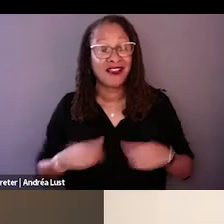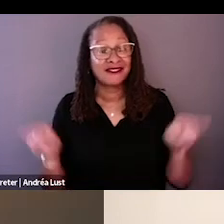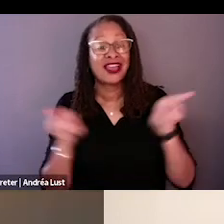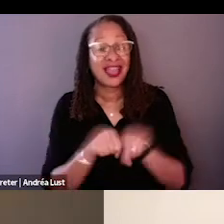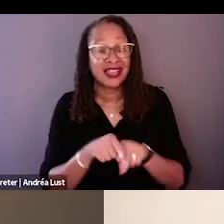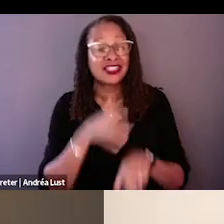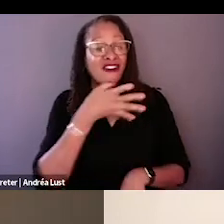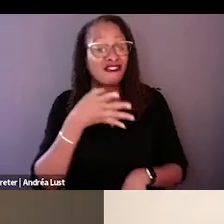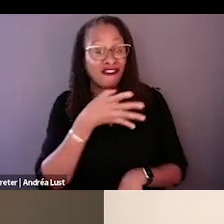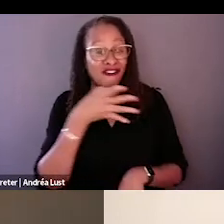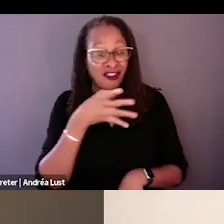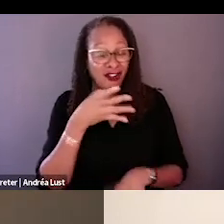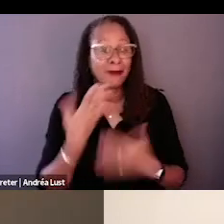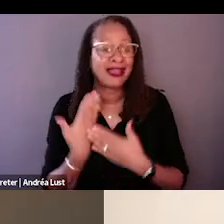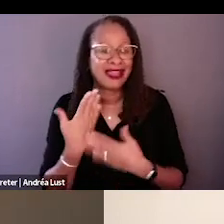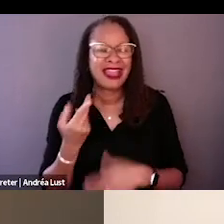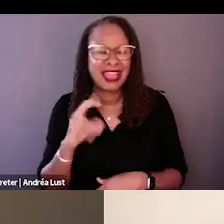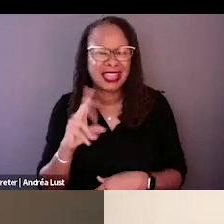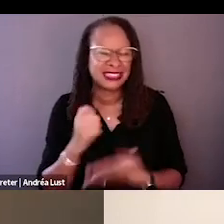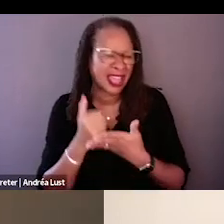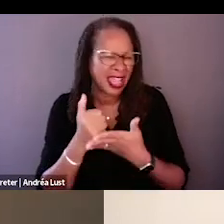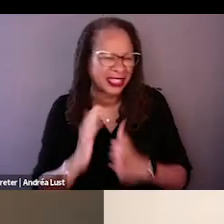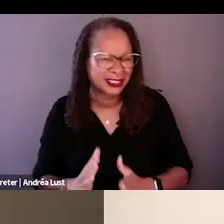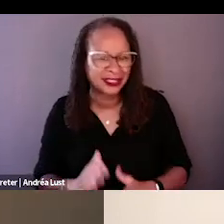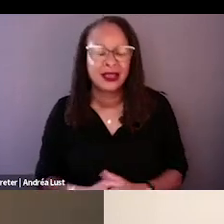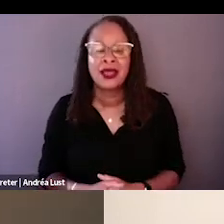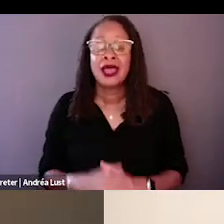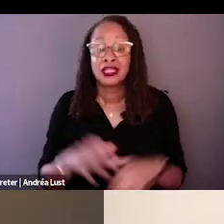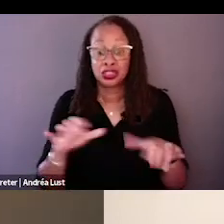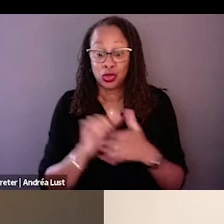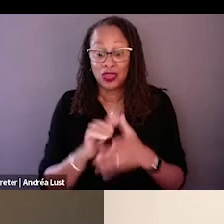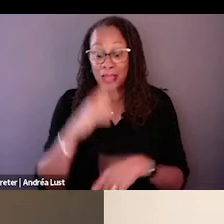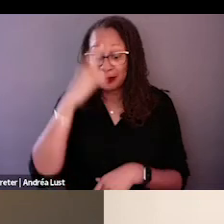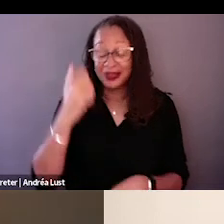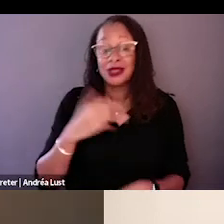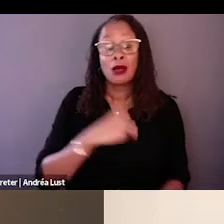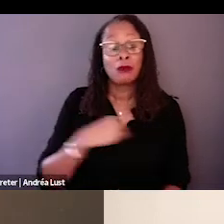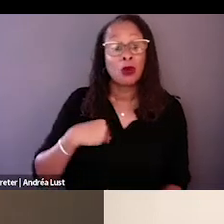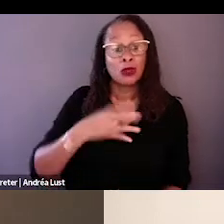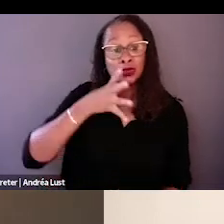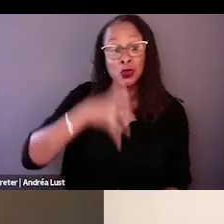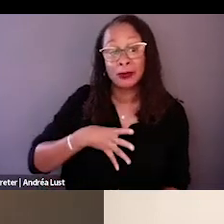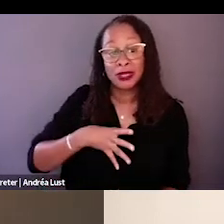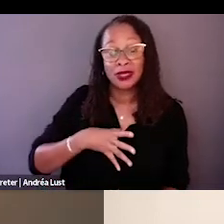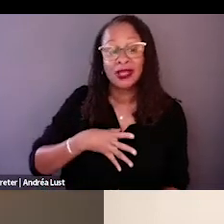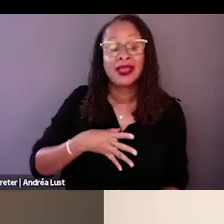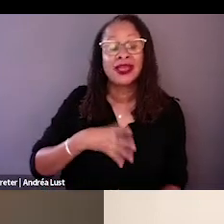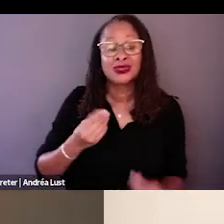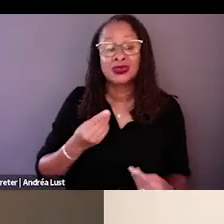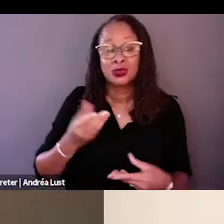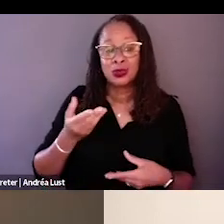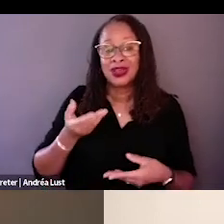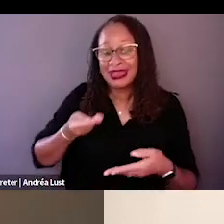Had you read the book before you saw the holocaust, three minutes of footage on the holocaust